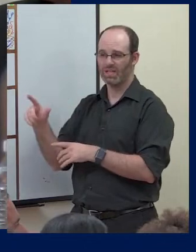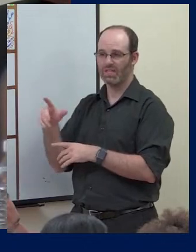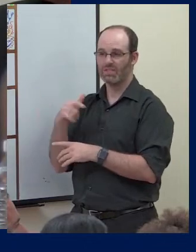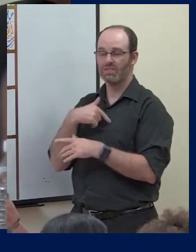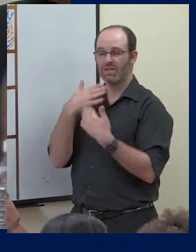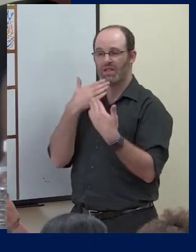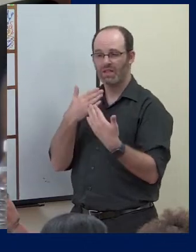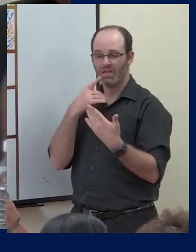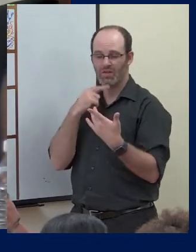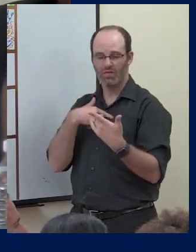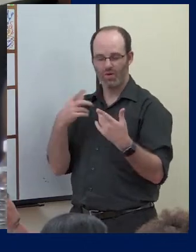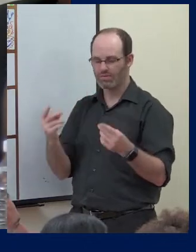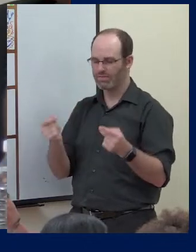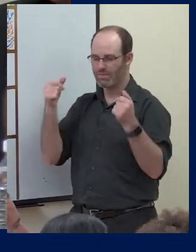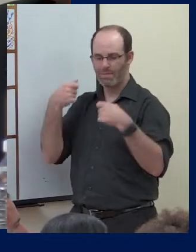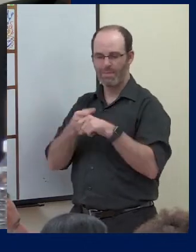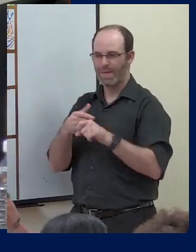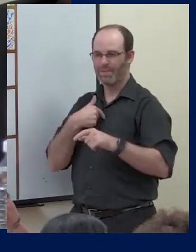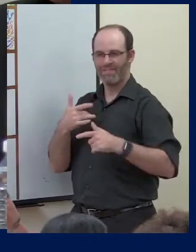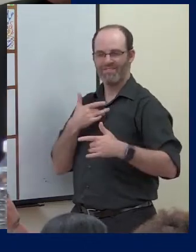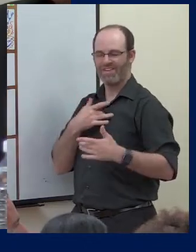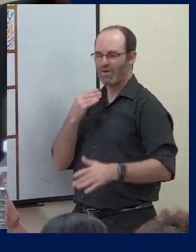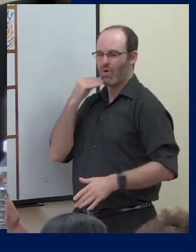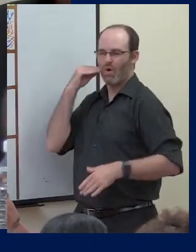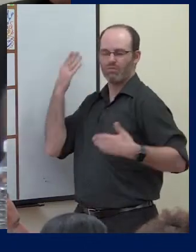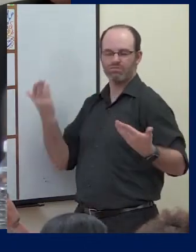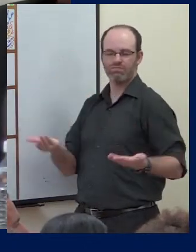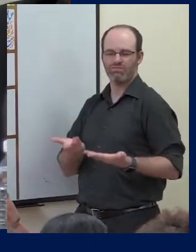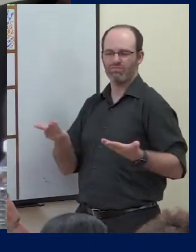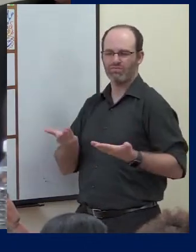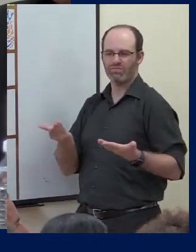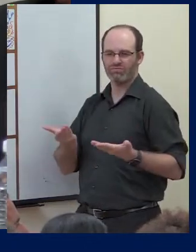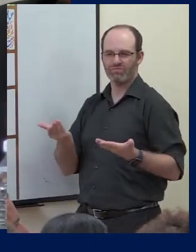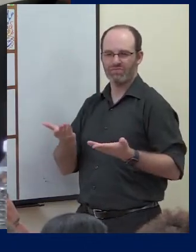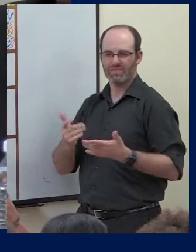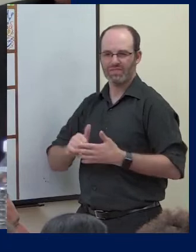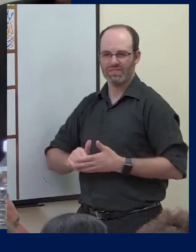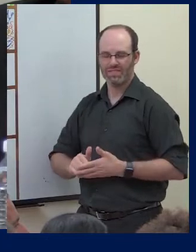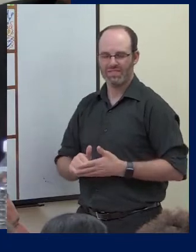making me feel like I was at home.